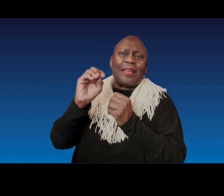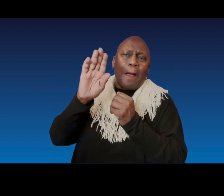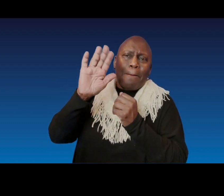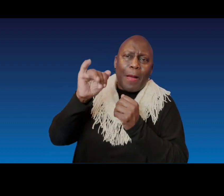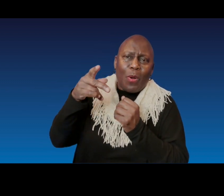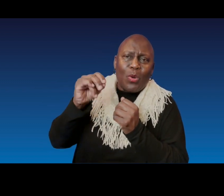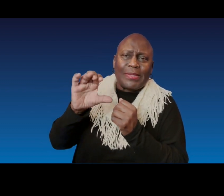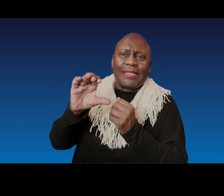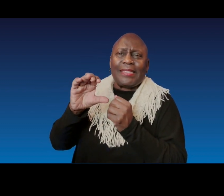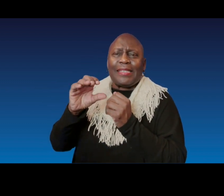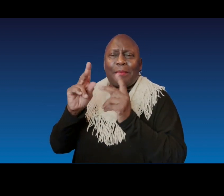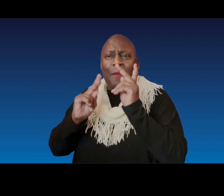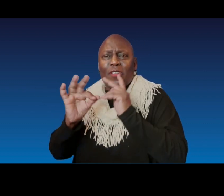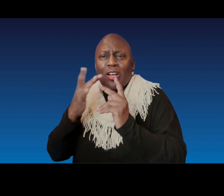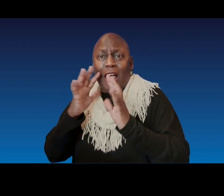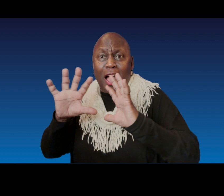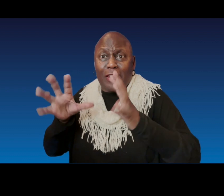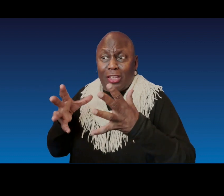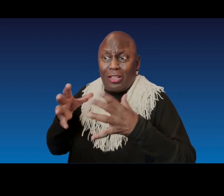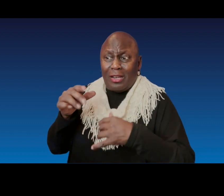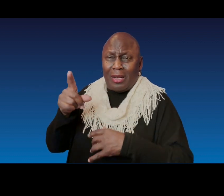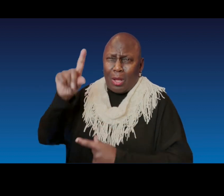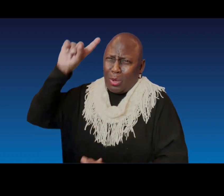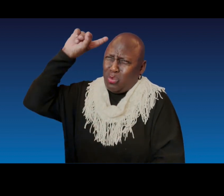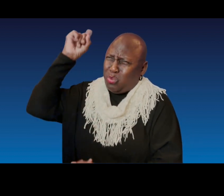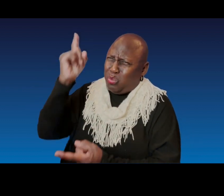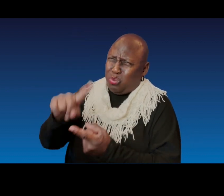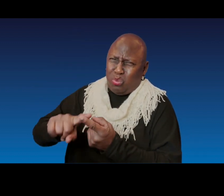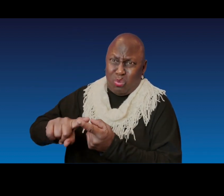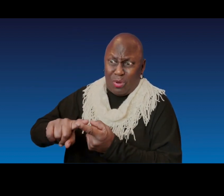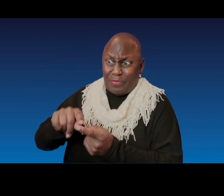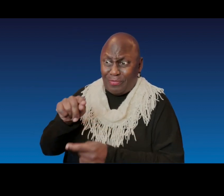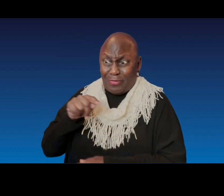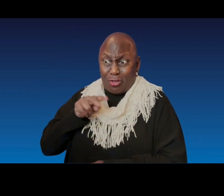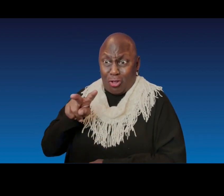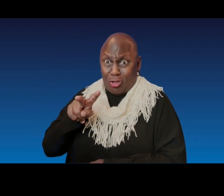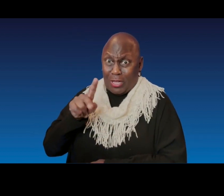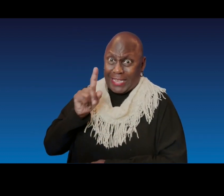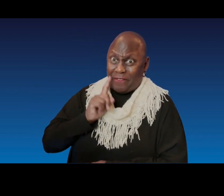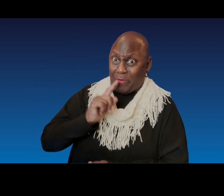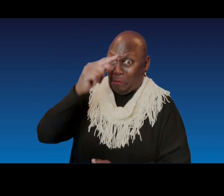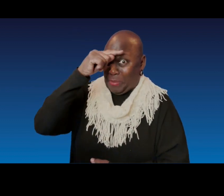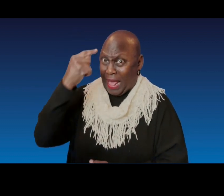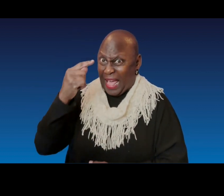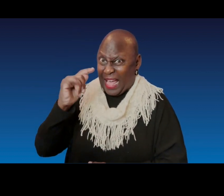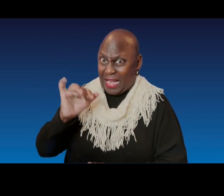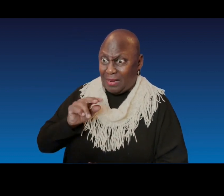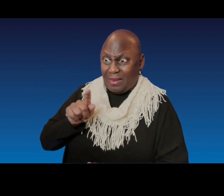and BIPOC and people of color. The pass rate drastically drops.